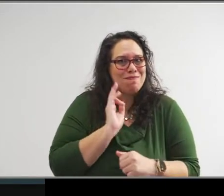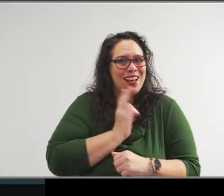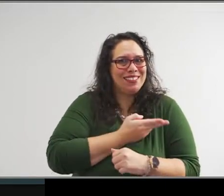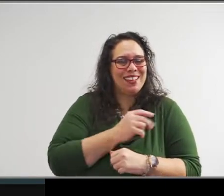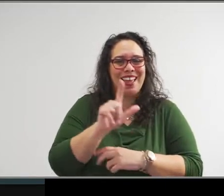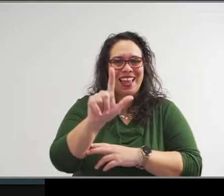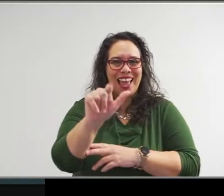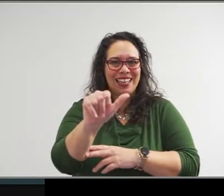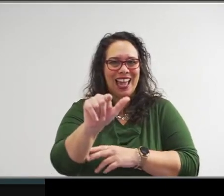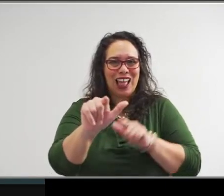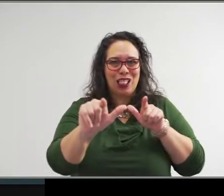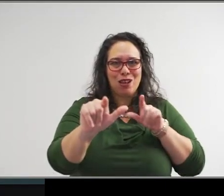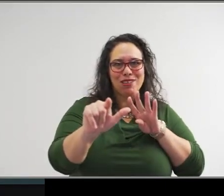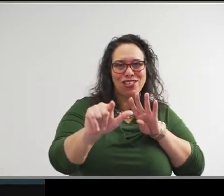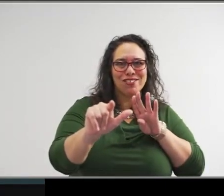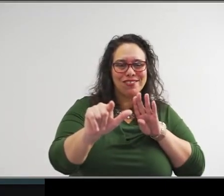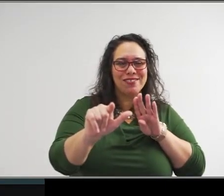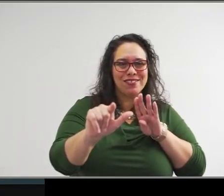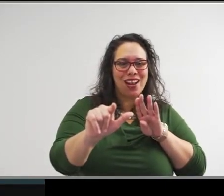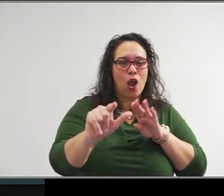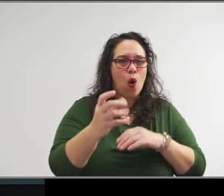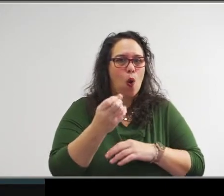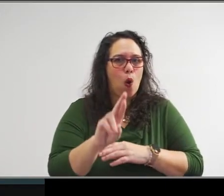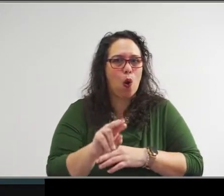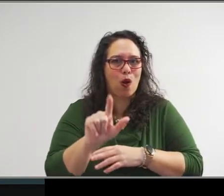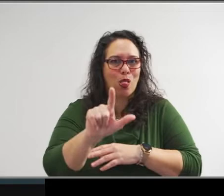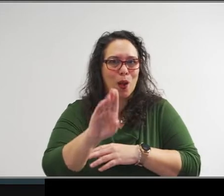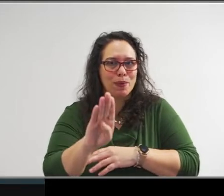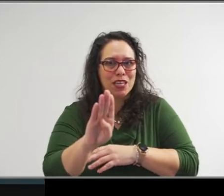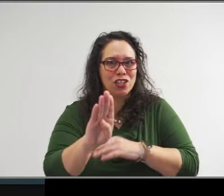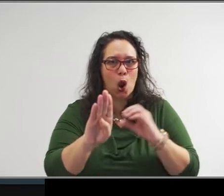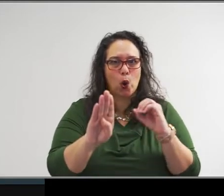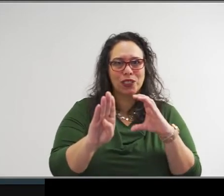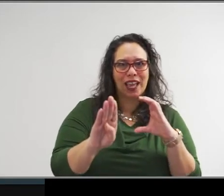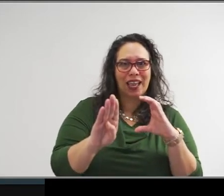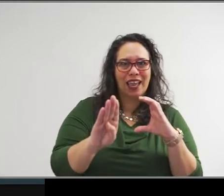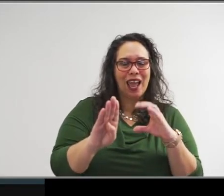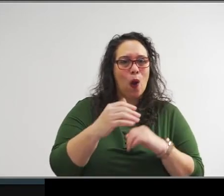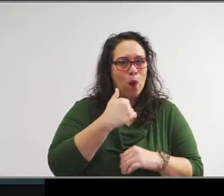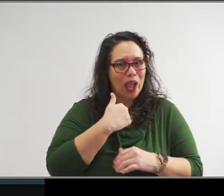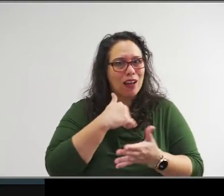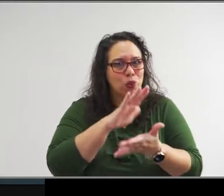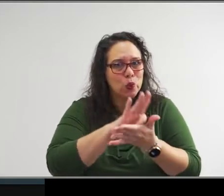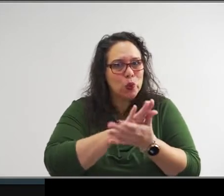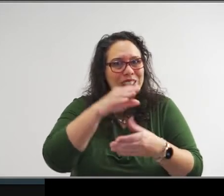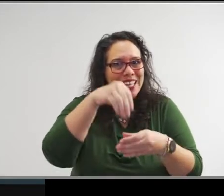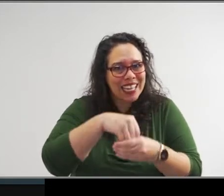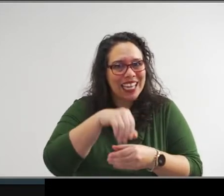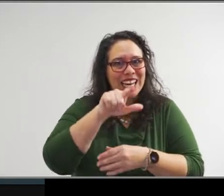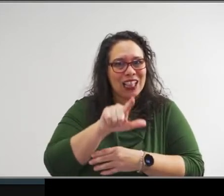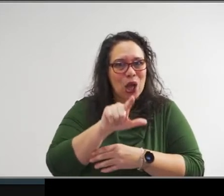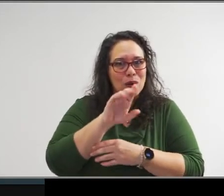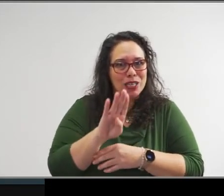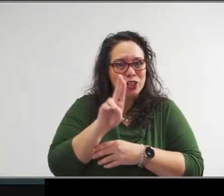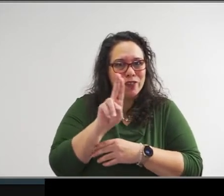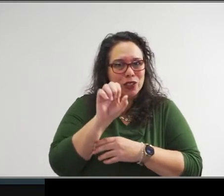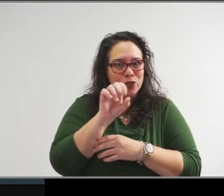It's true for us when we look at Orange County, we have schools in long beach unified where students could live in a long beach unified neighborhood